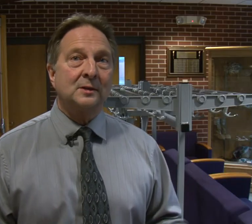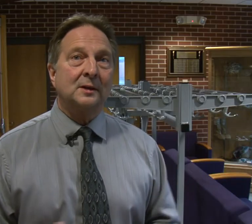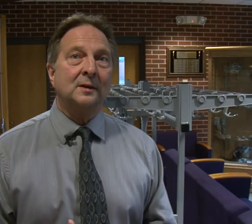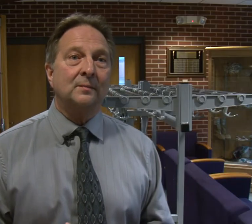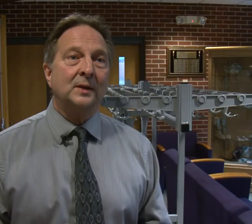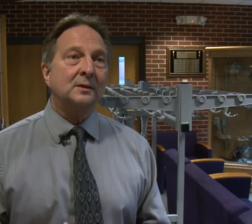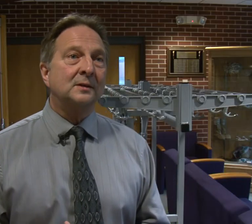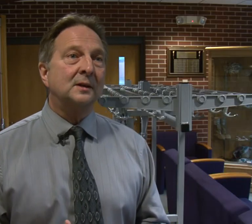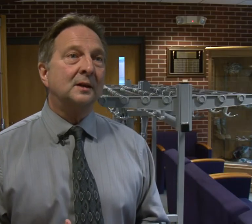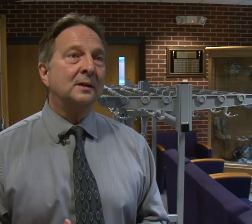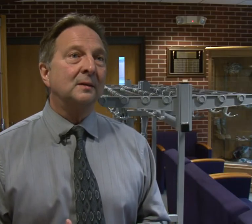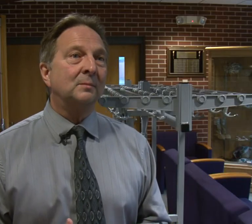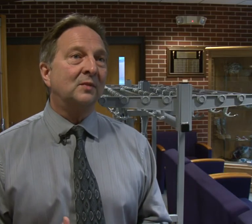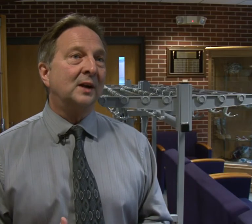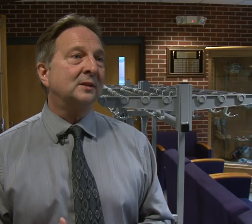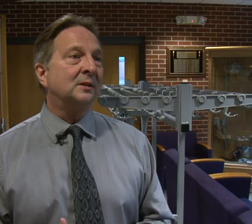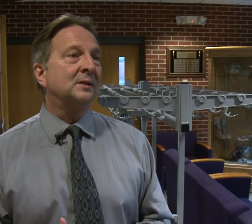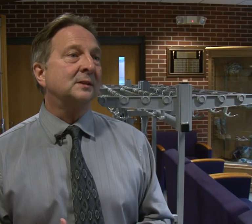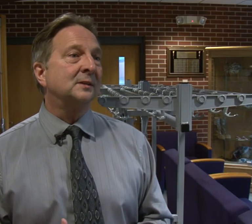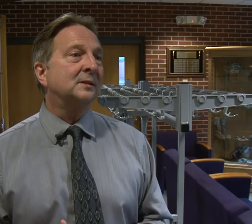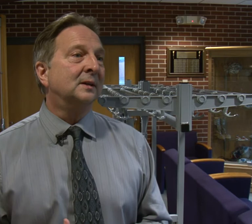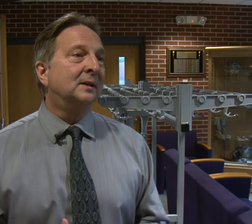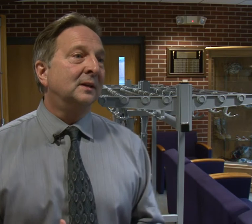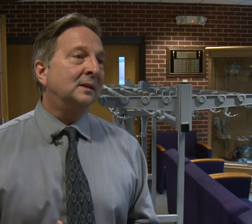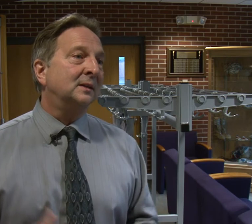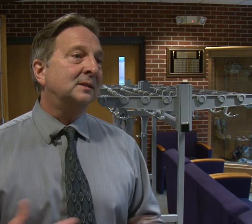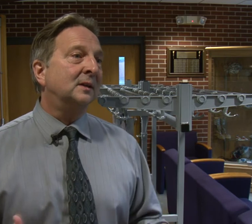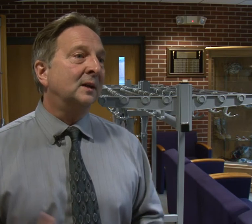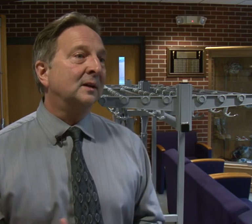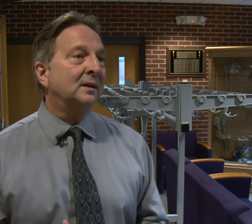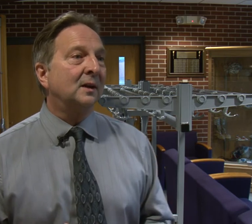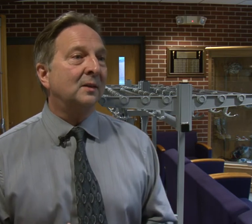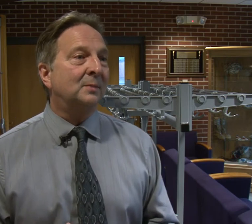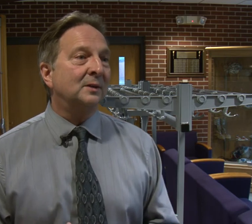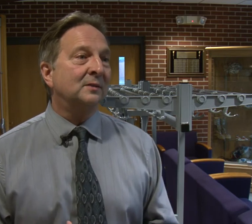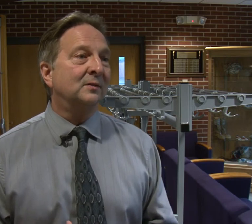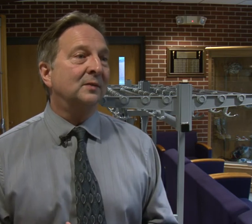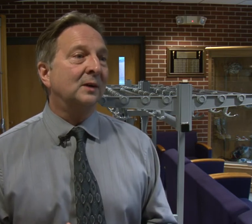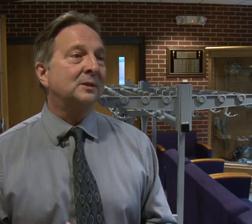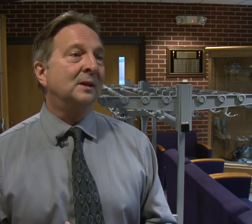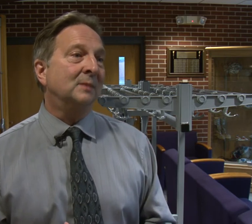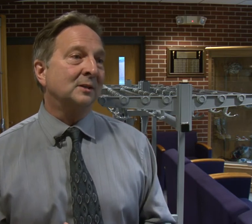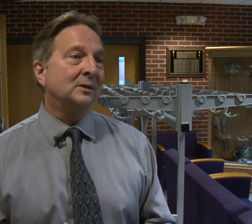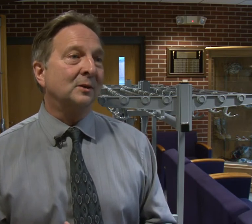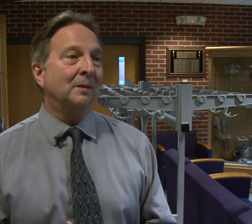will be interested in working in this area and other parts of out-state Minnesota.